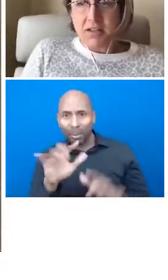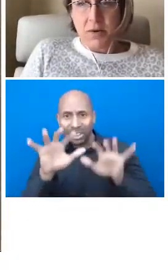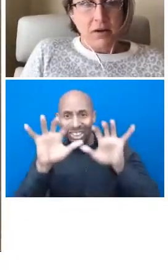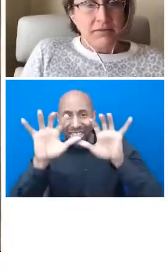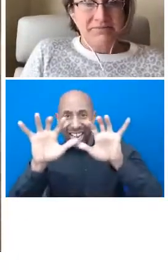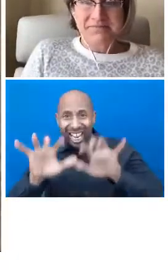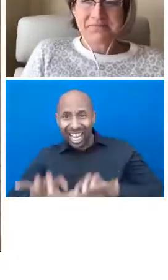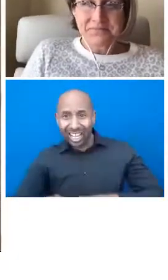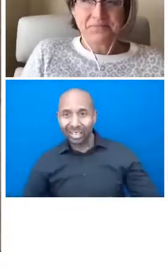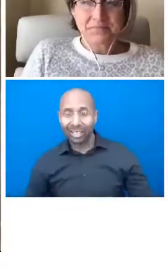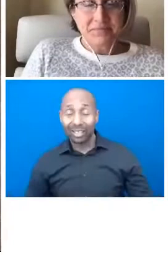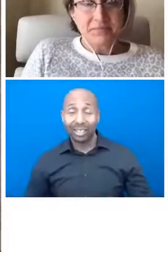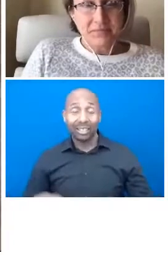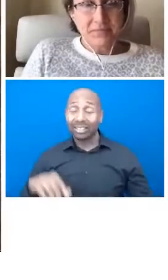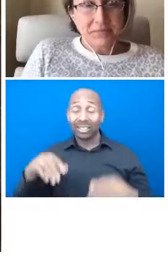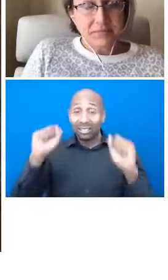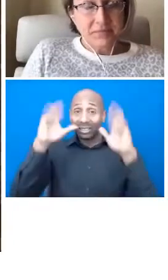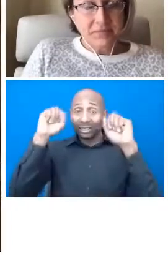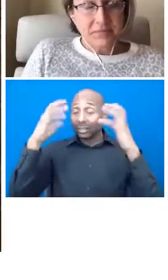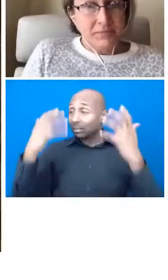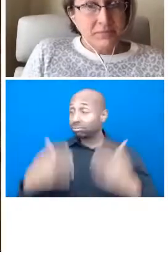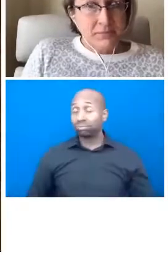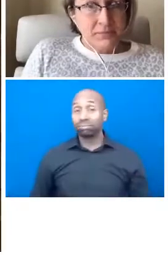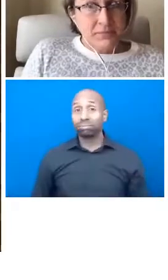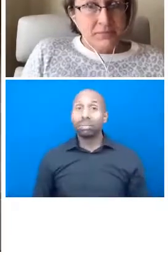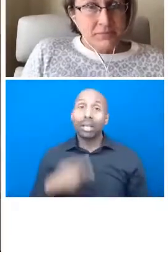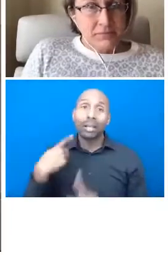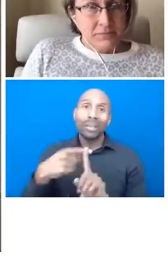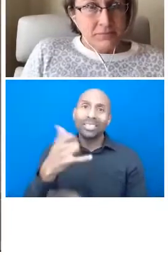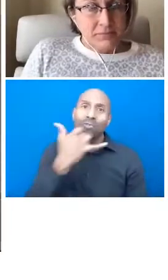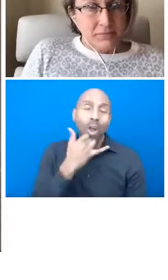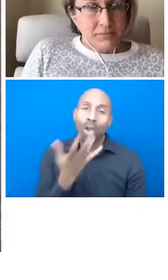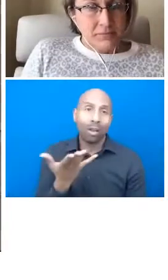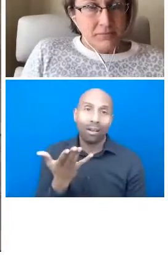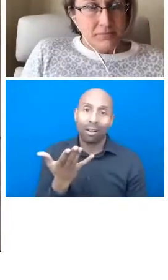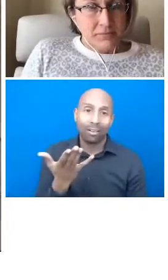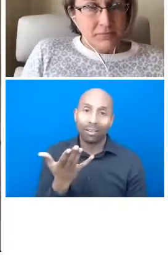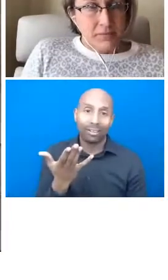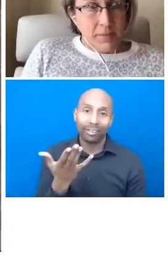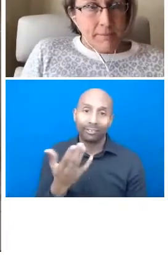Jeffrey: It really is.